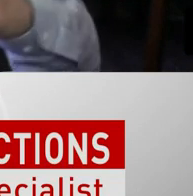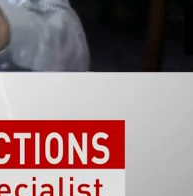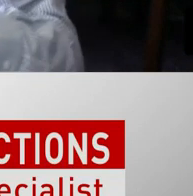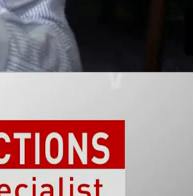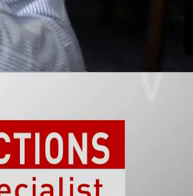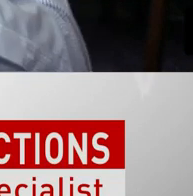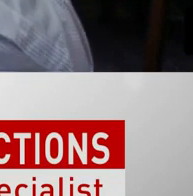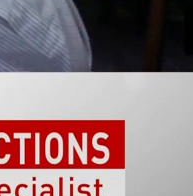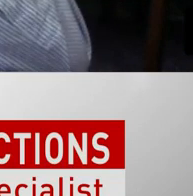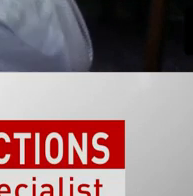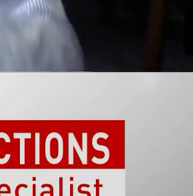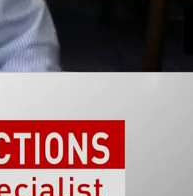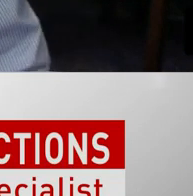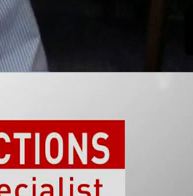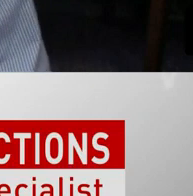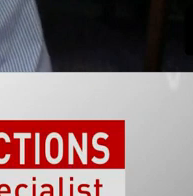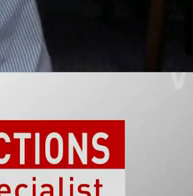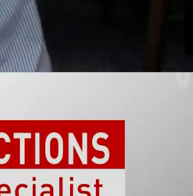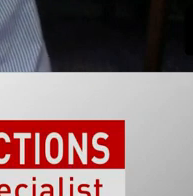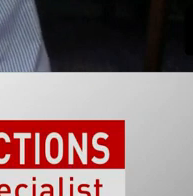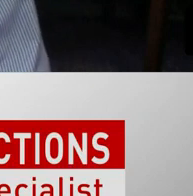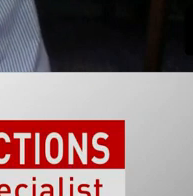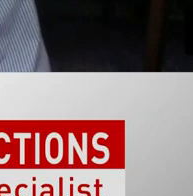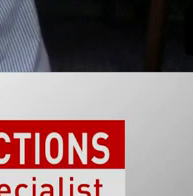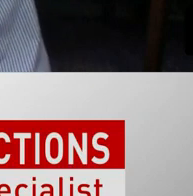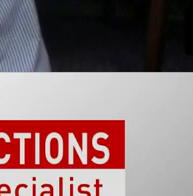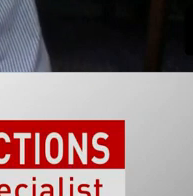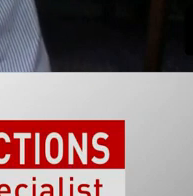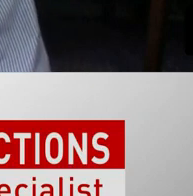LIFT, WE WATCH PLACES EXPERIENCE